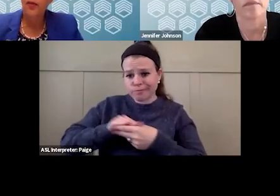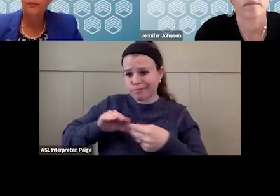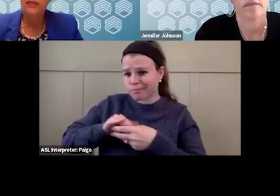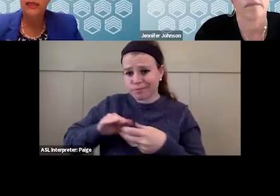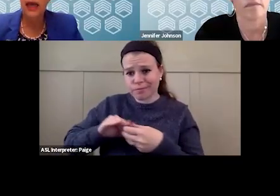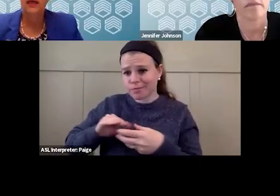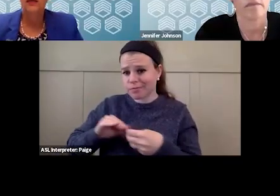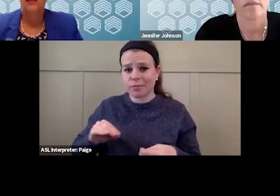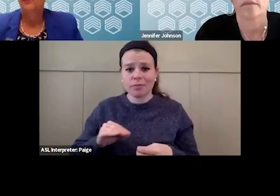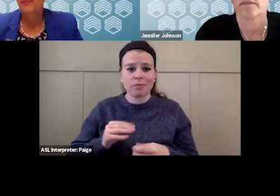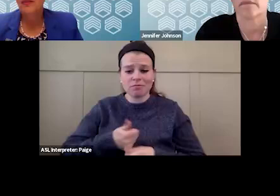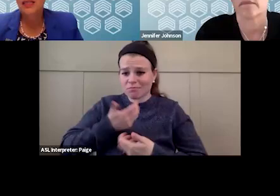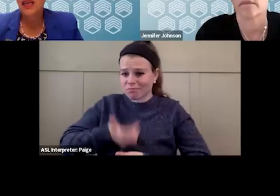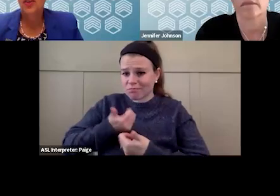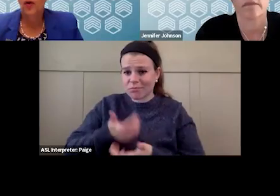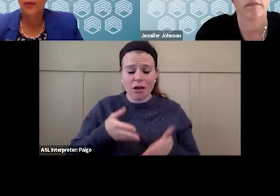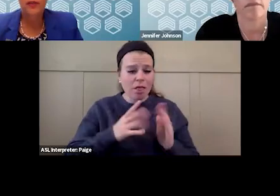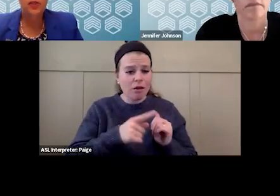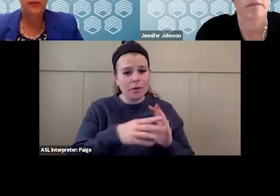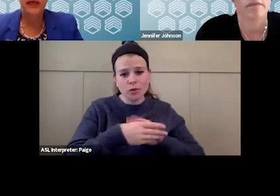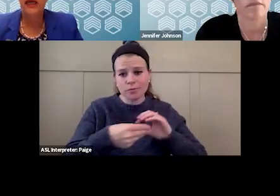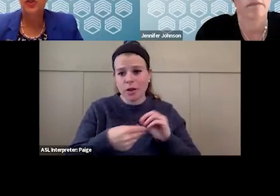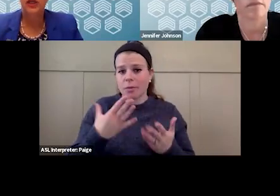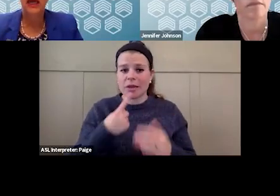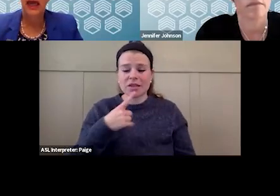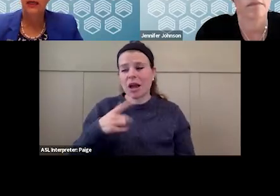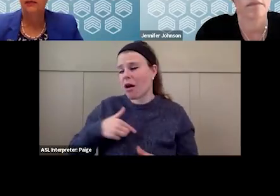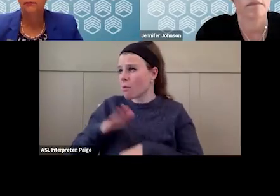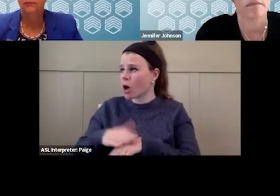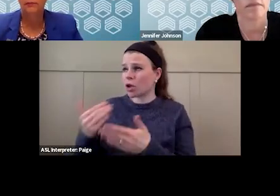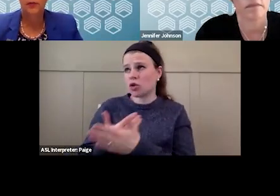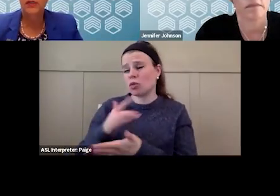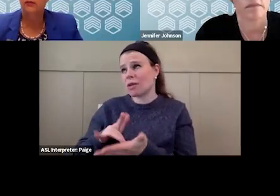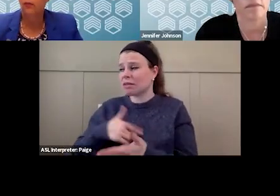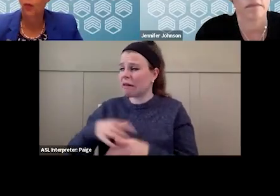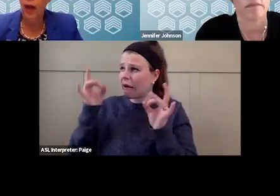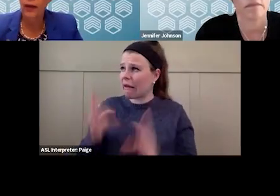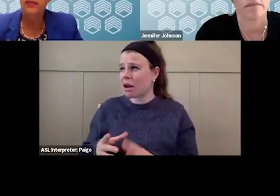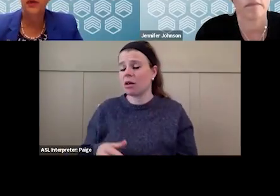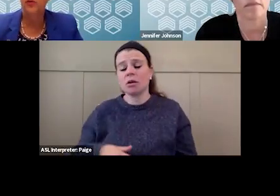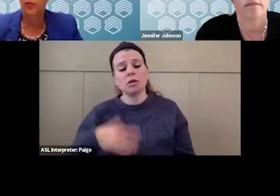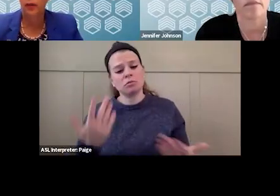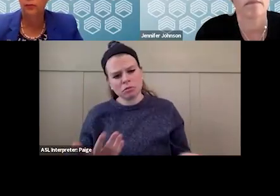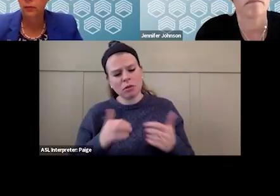Allow them to say… Maybe they say, "You know, I'm on this new medication, and I hate it." Say, "Well, how does it make you feel?